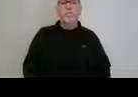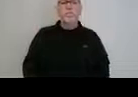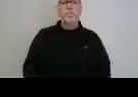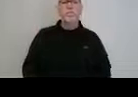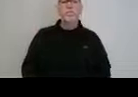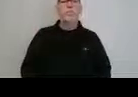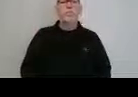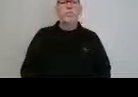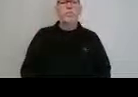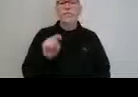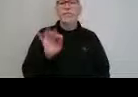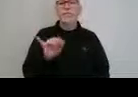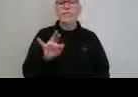Tiffany you just feel free to jump in.